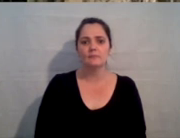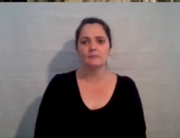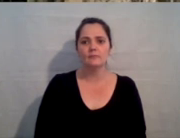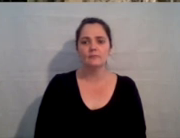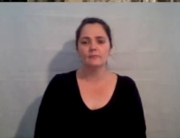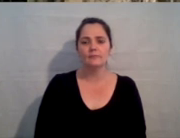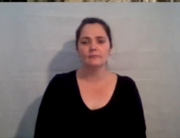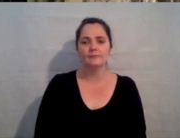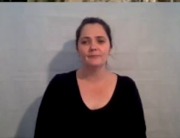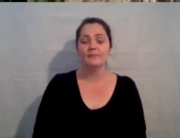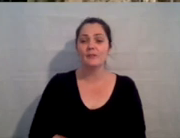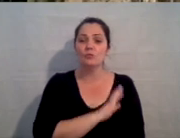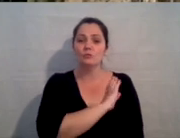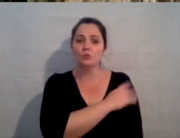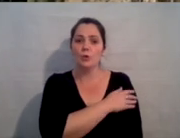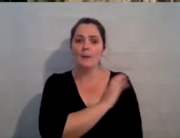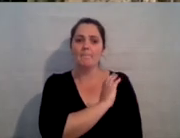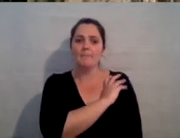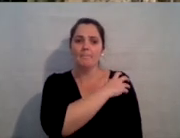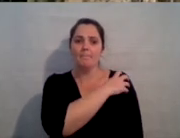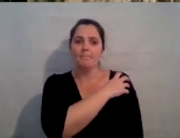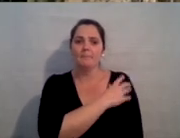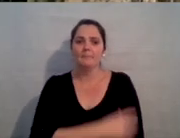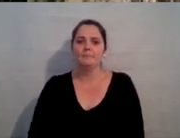which is popping, creating that beautiful curve so I'm